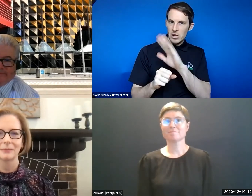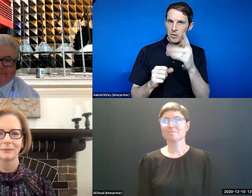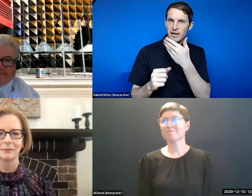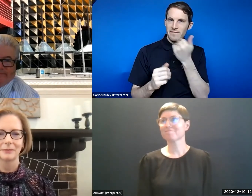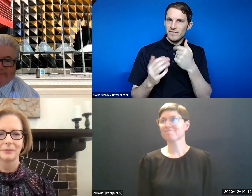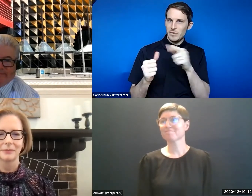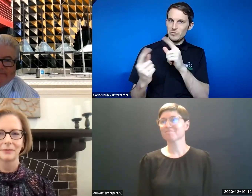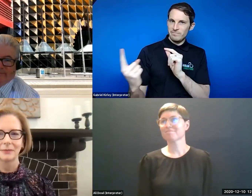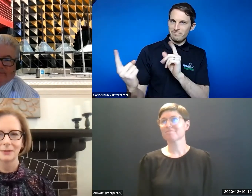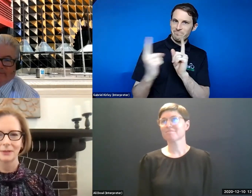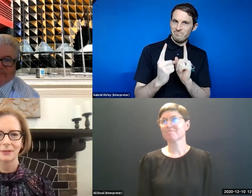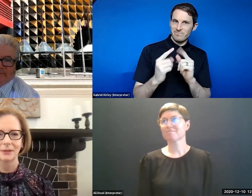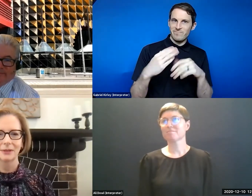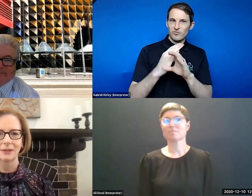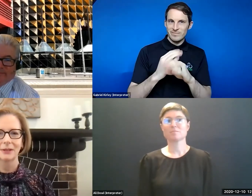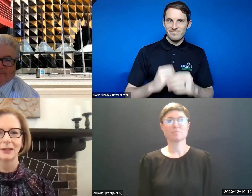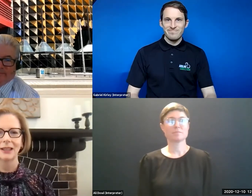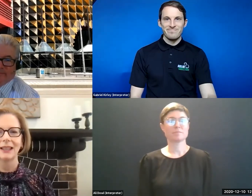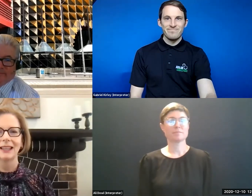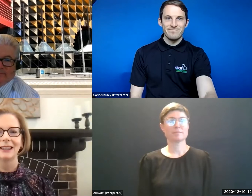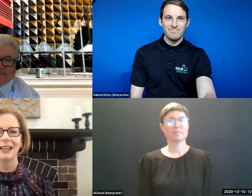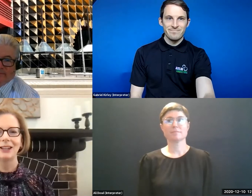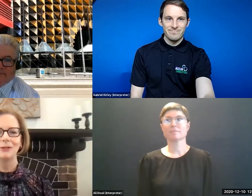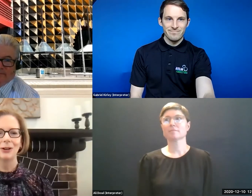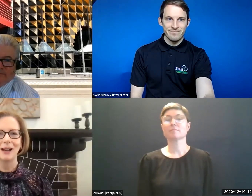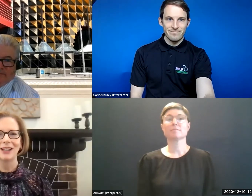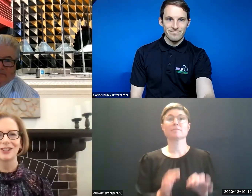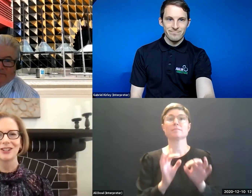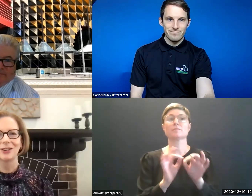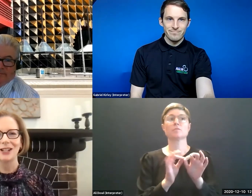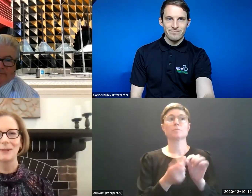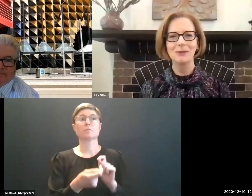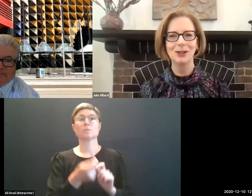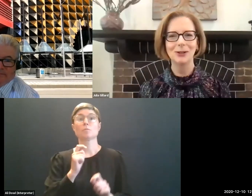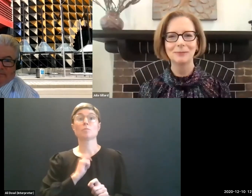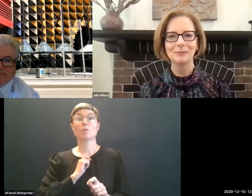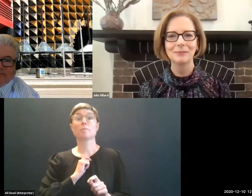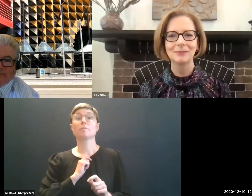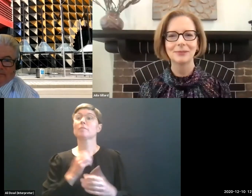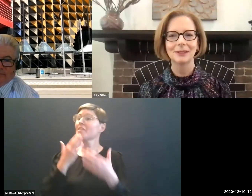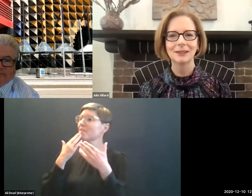with you, even virtually. Thank you very much, it is great to be with you.